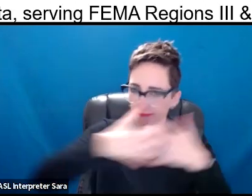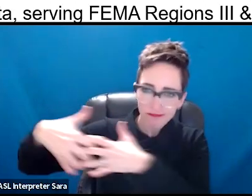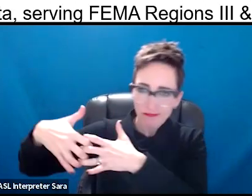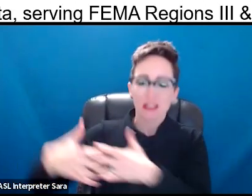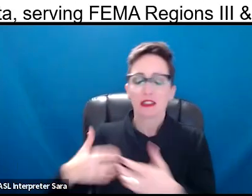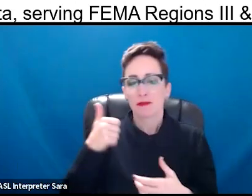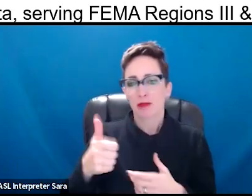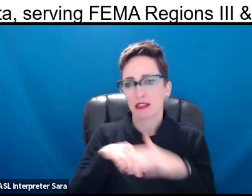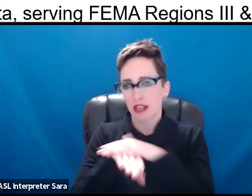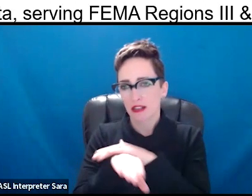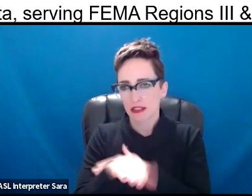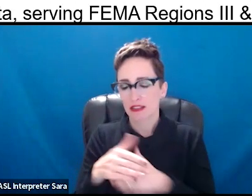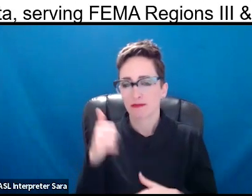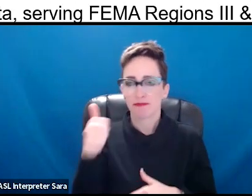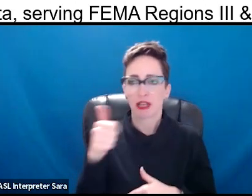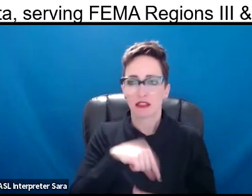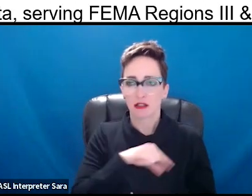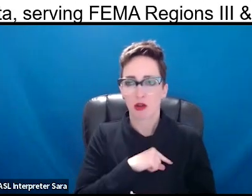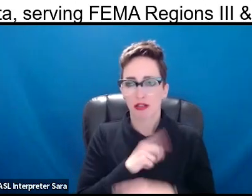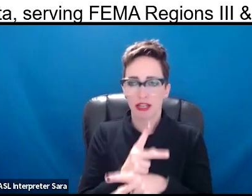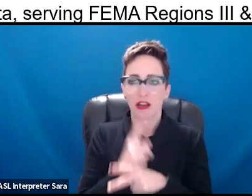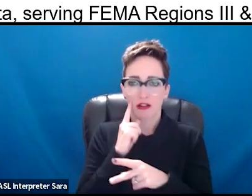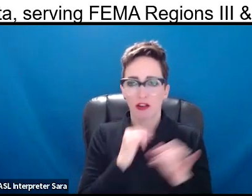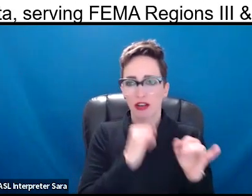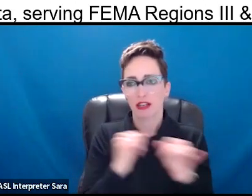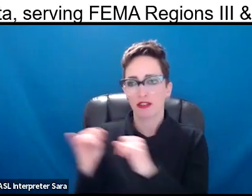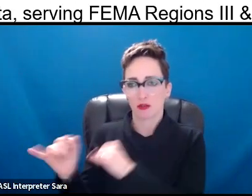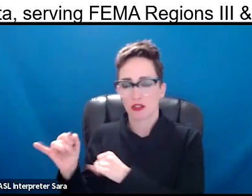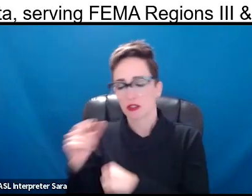and the best quality care for the individuals who we are serving.